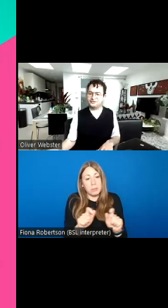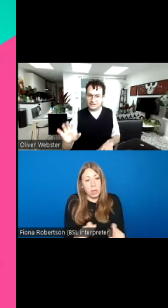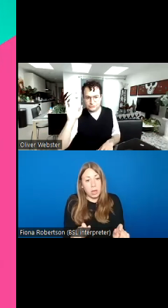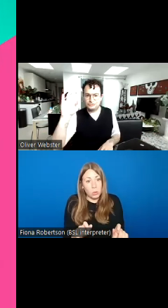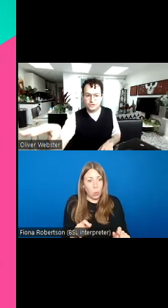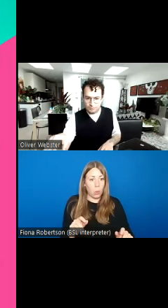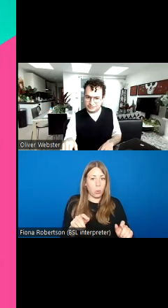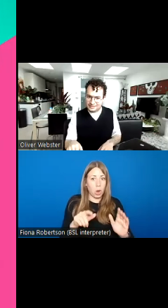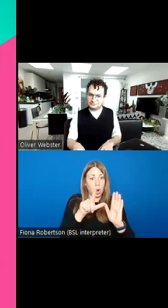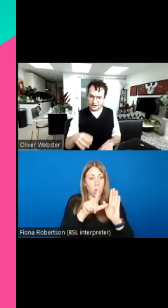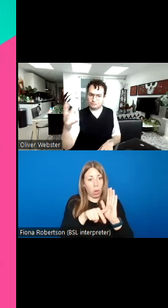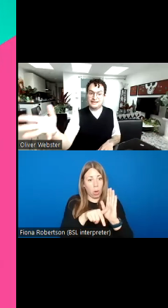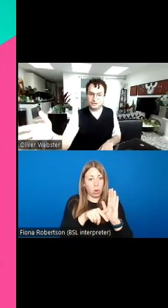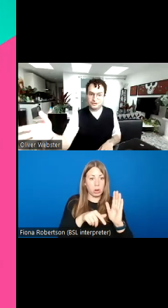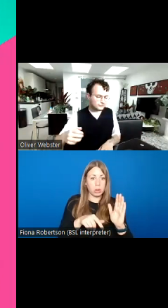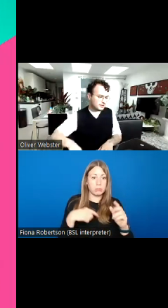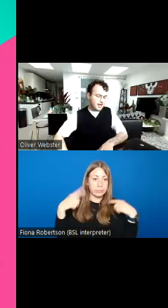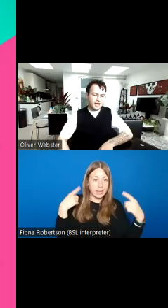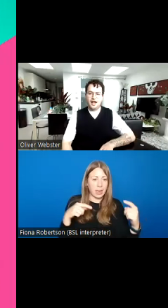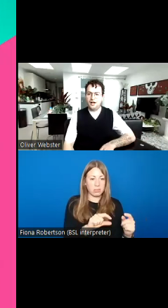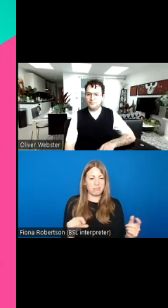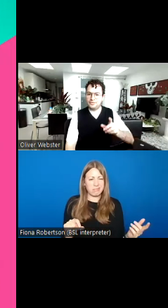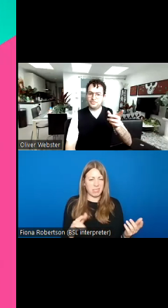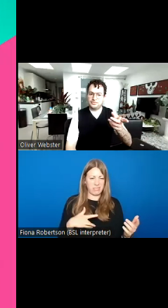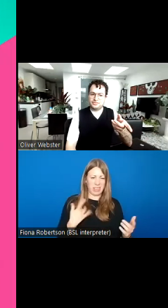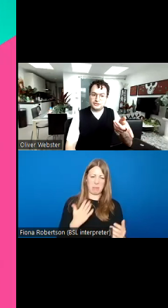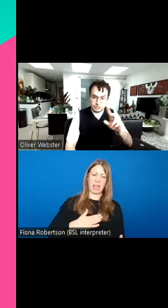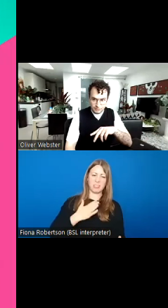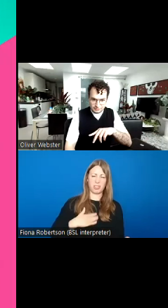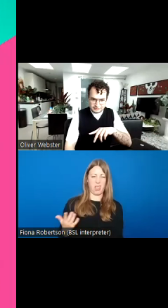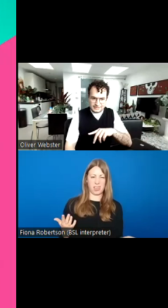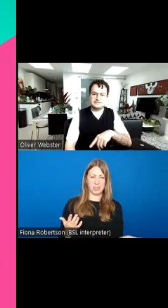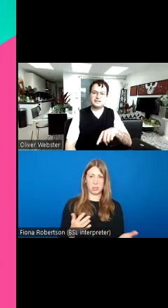You're saying, "Oh, you don't know what this sounds like. I'll tell you." The nuance is that